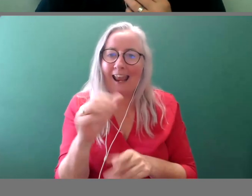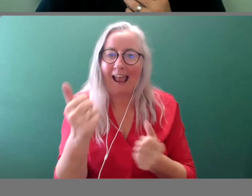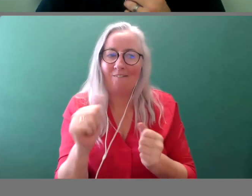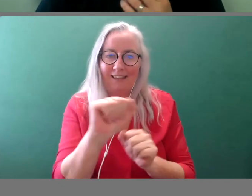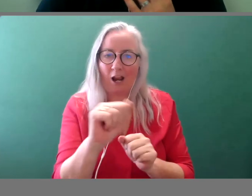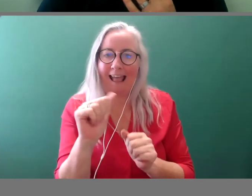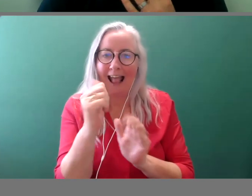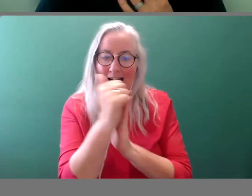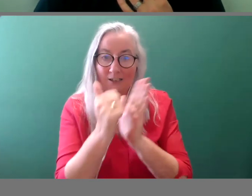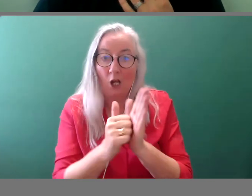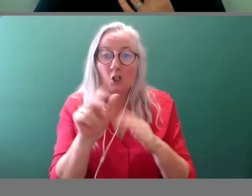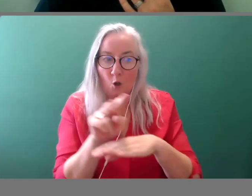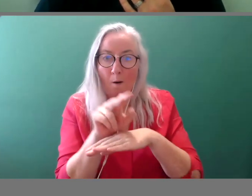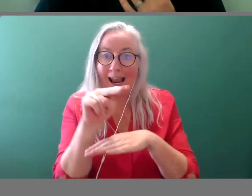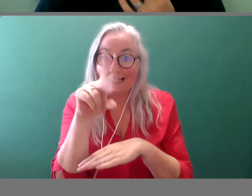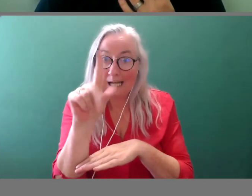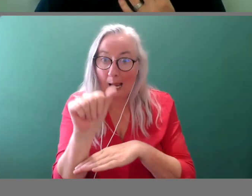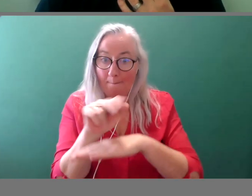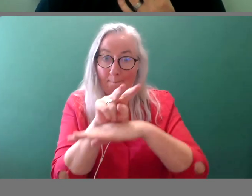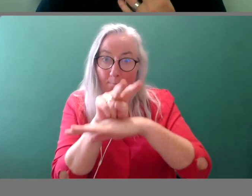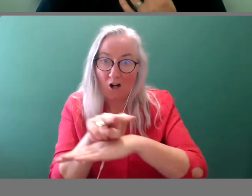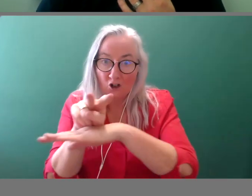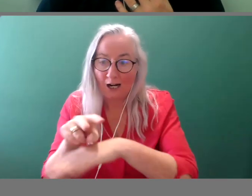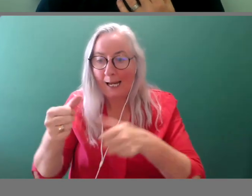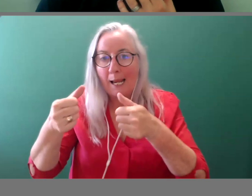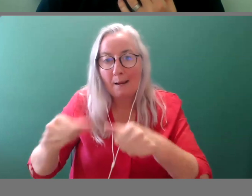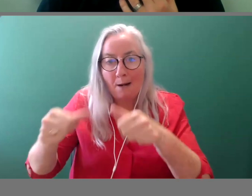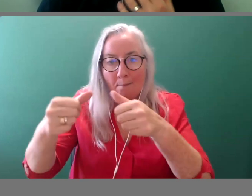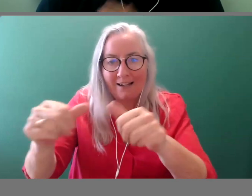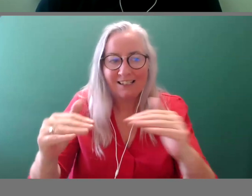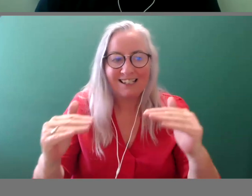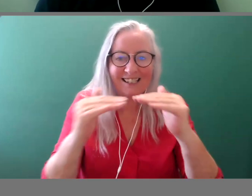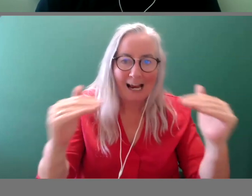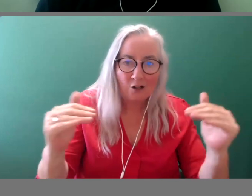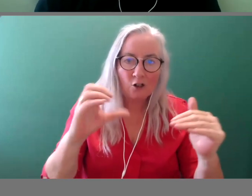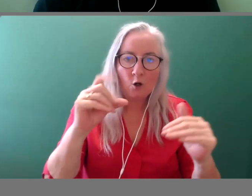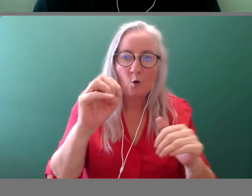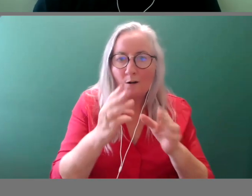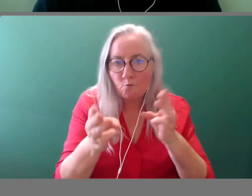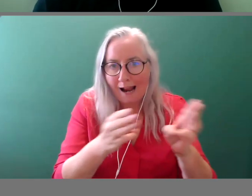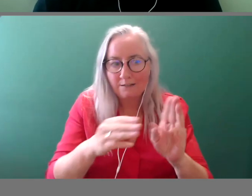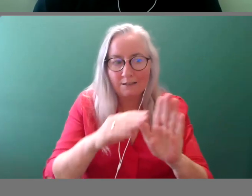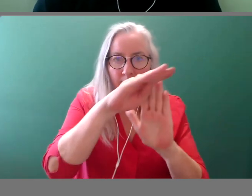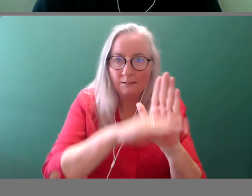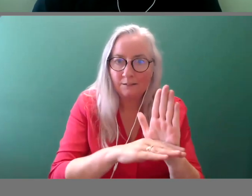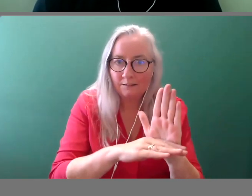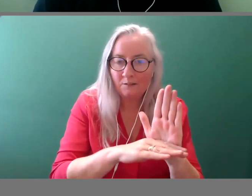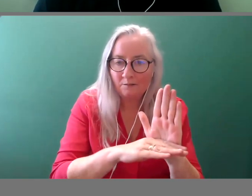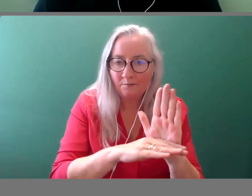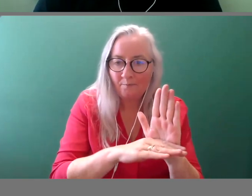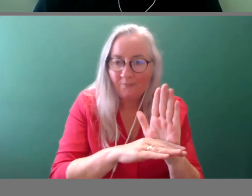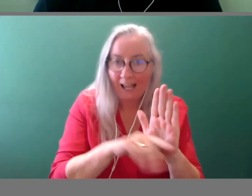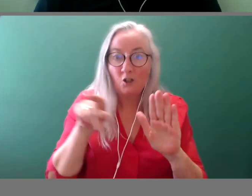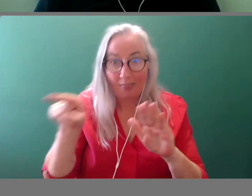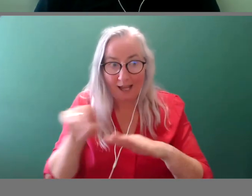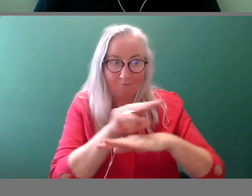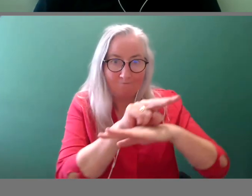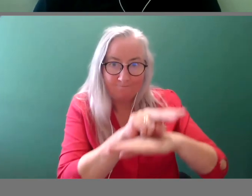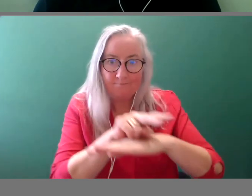is to monitor the implementation of standards and codes of practice and programmes provided